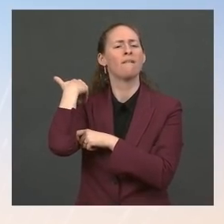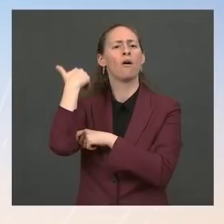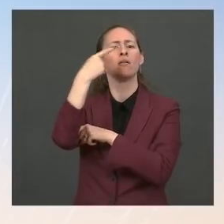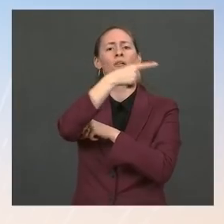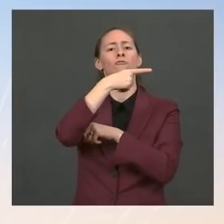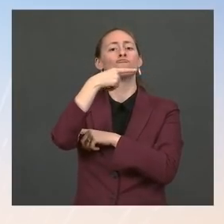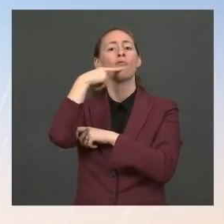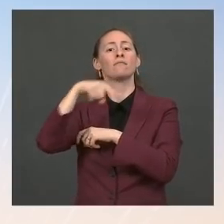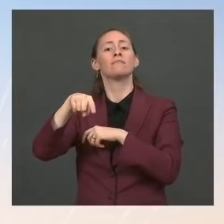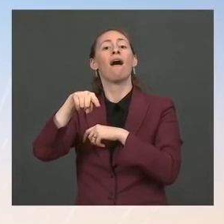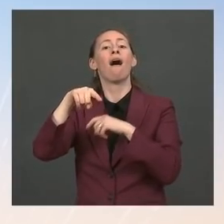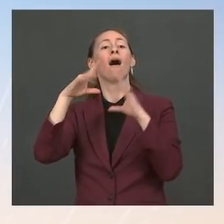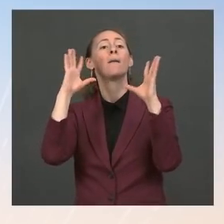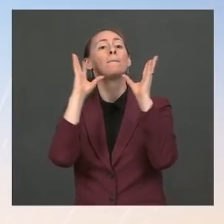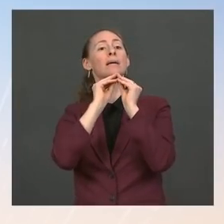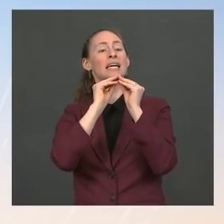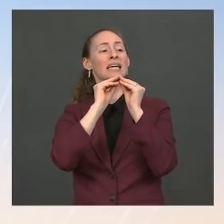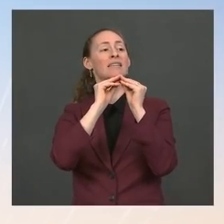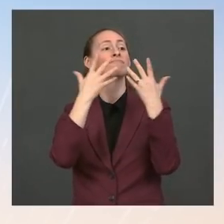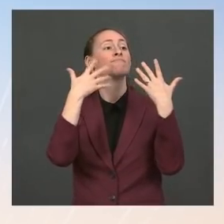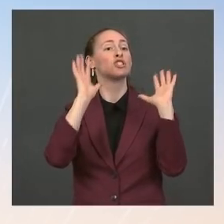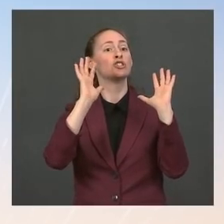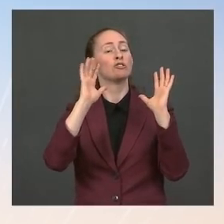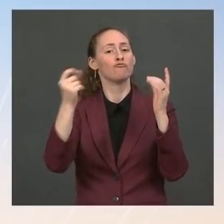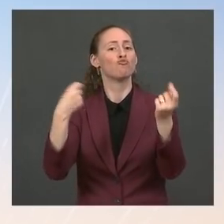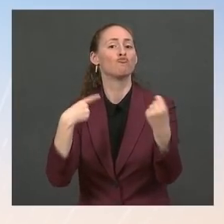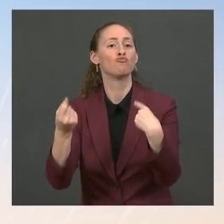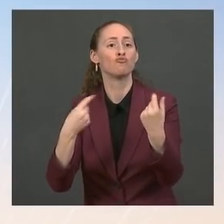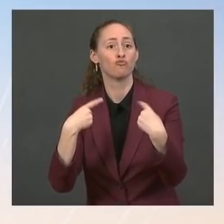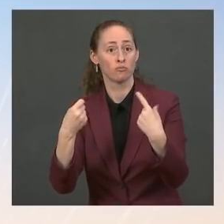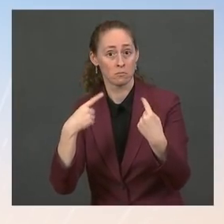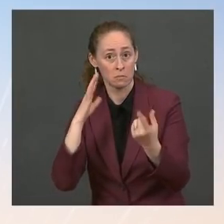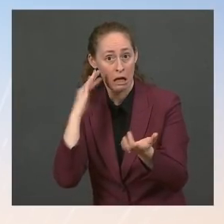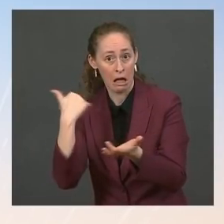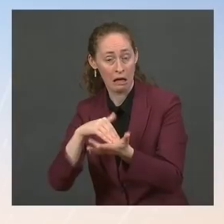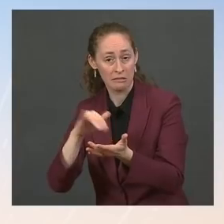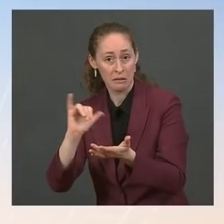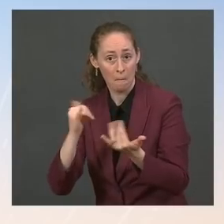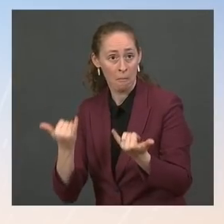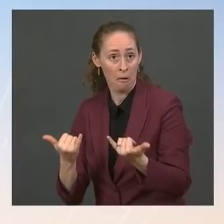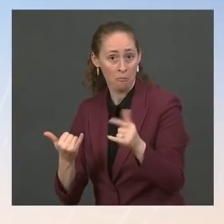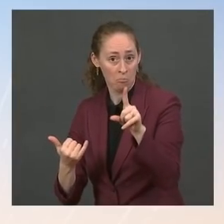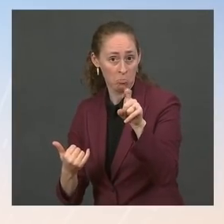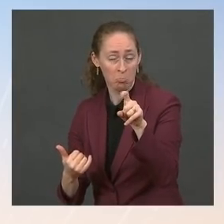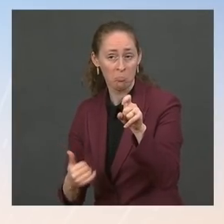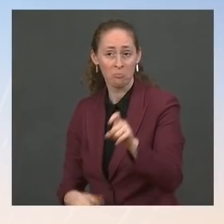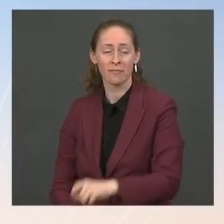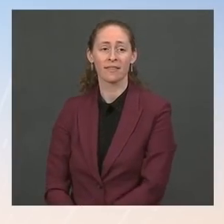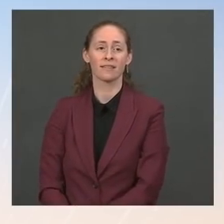from getting access to information that's critical to them? Ms. Psaki: That is a remaining concern. And there will be a broad range of topics that will be discussed,